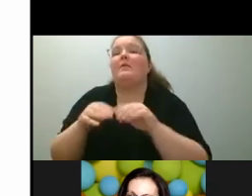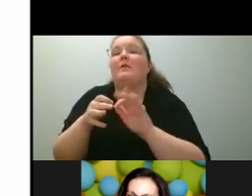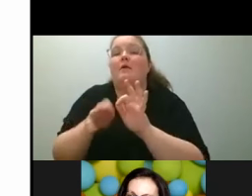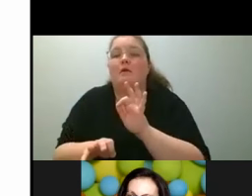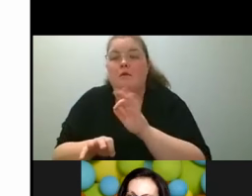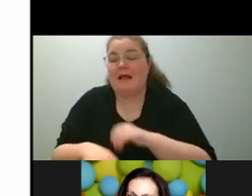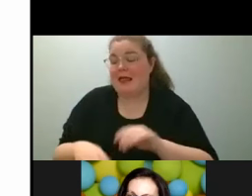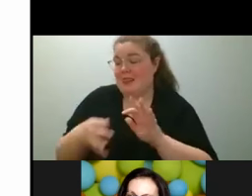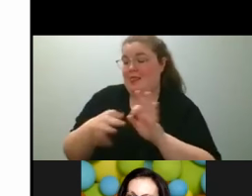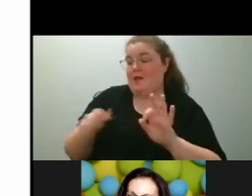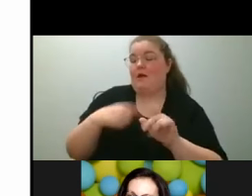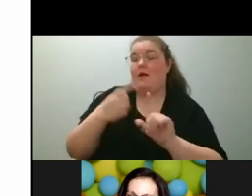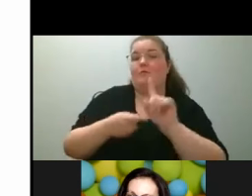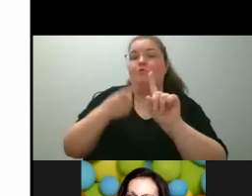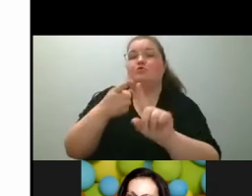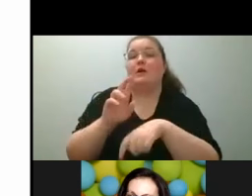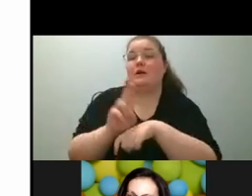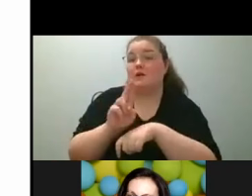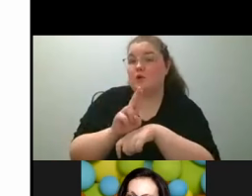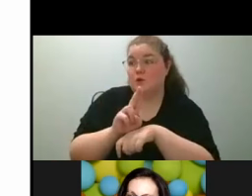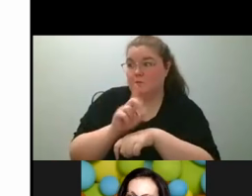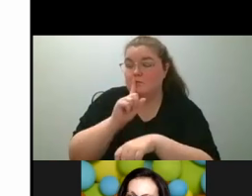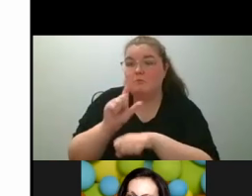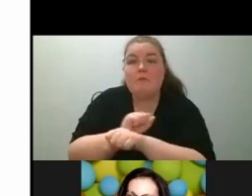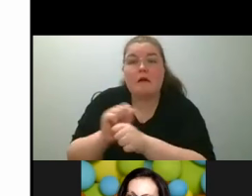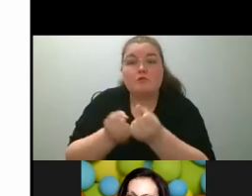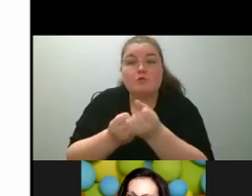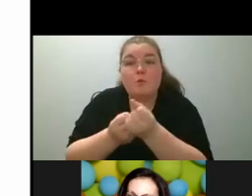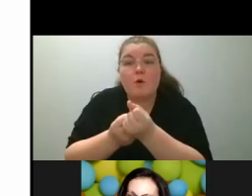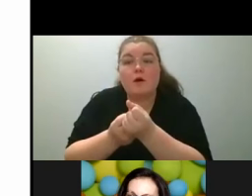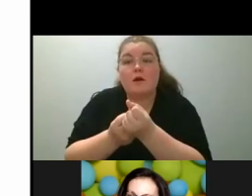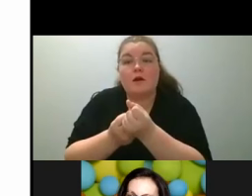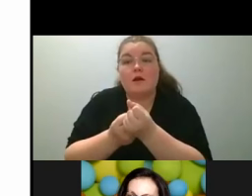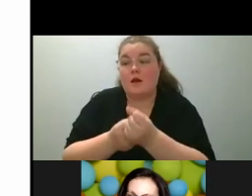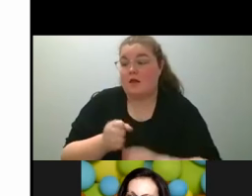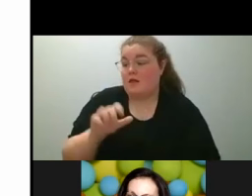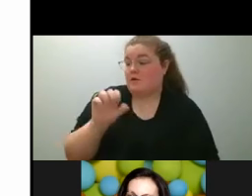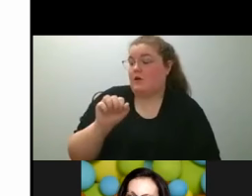that I am trying to reach out supported. So is it part of the software that I'm using?